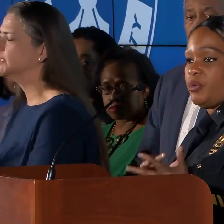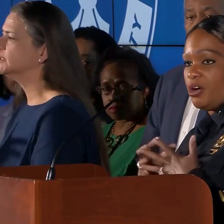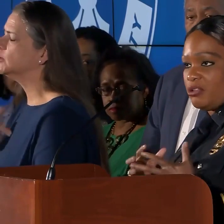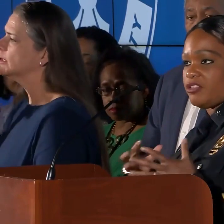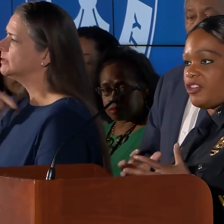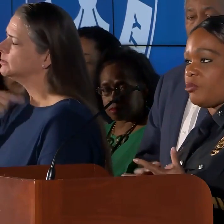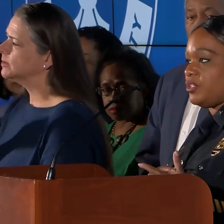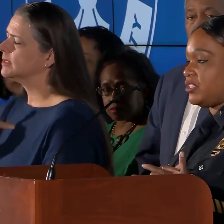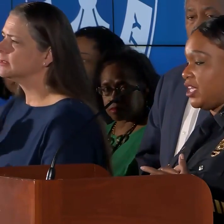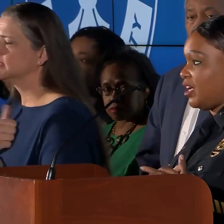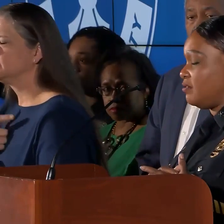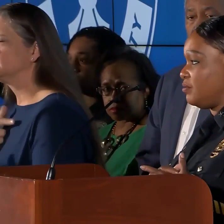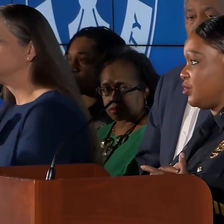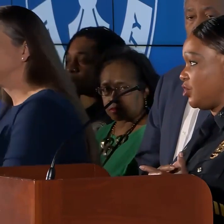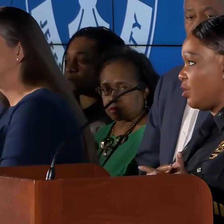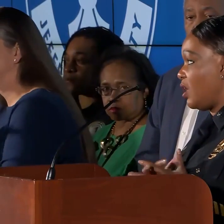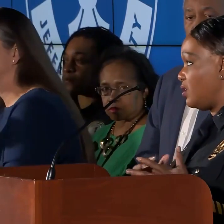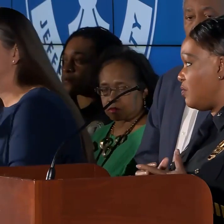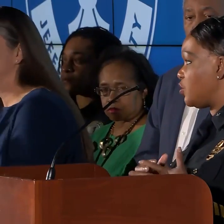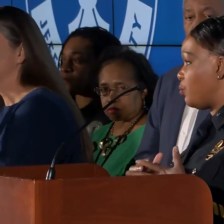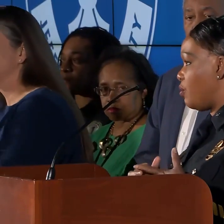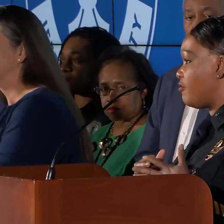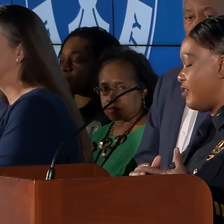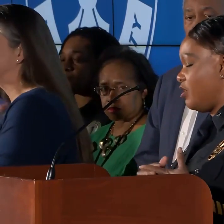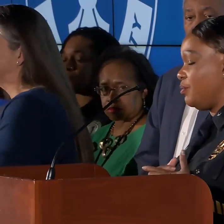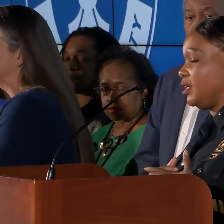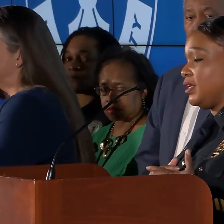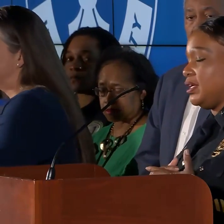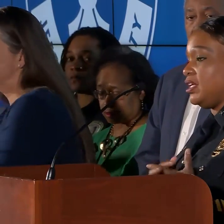with all the families today to show our love and support for them. And if